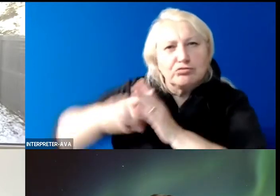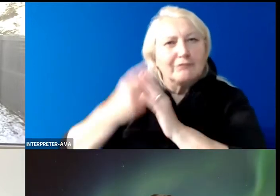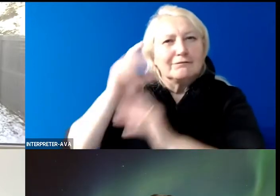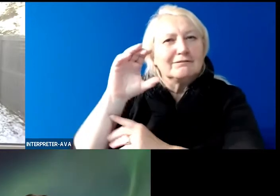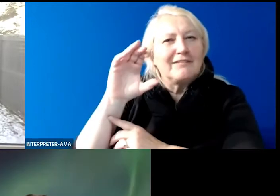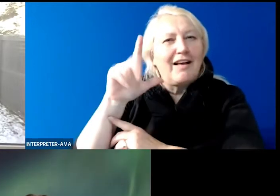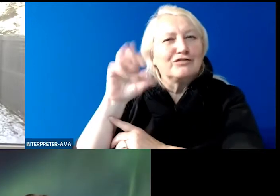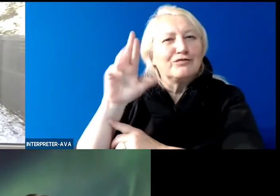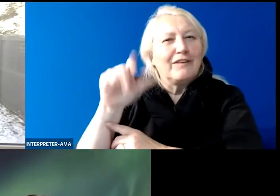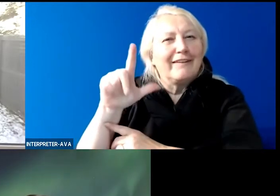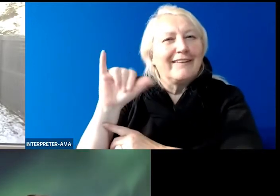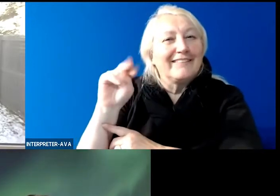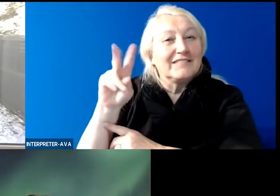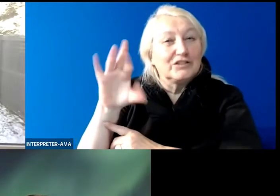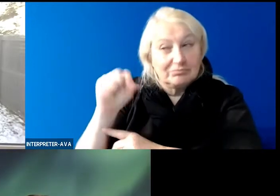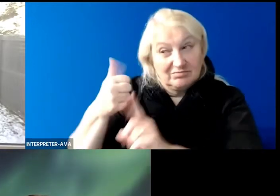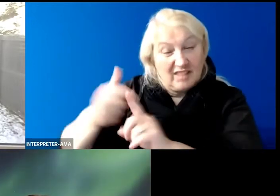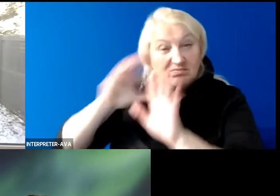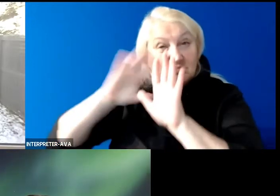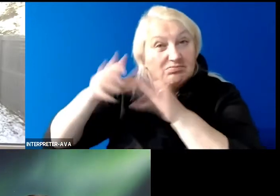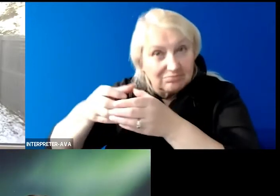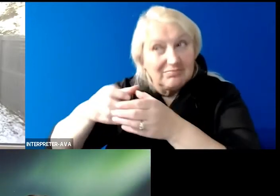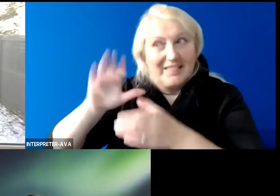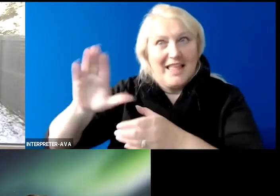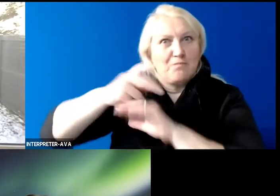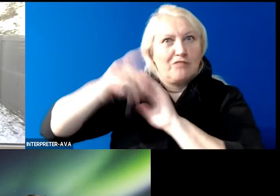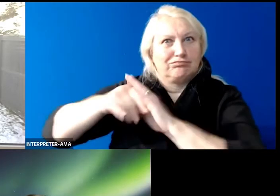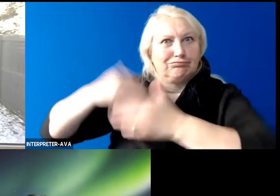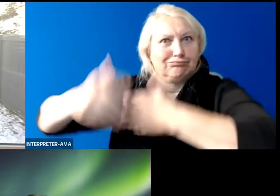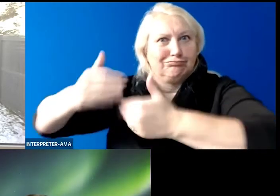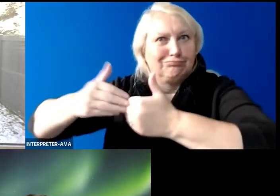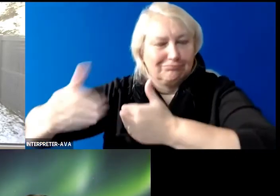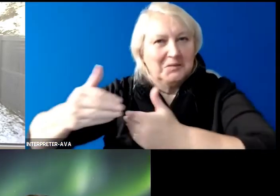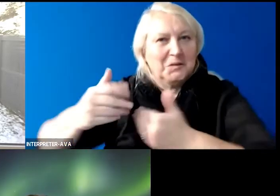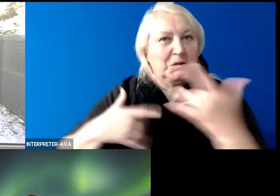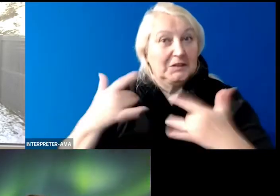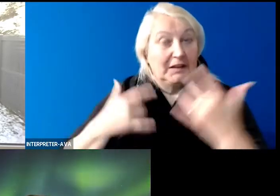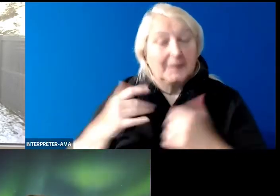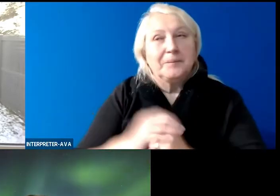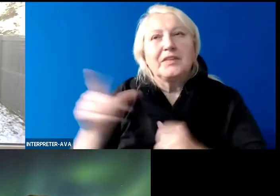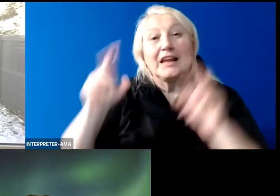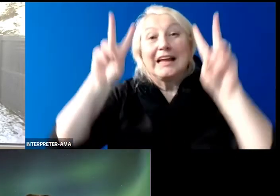that they have originated and are underway with called “Bringing Power to Truth.”